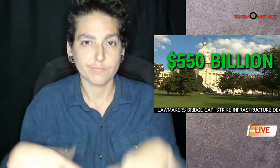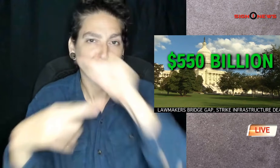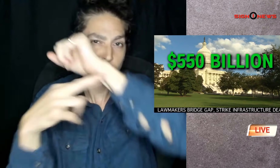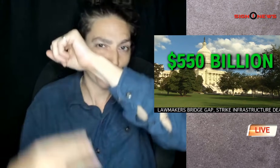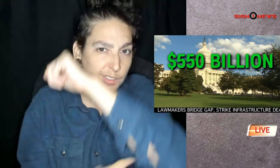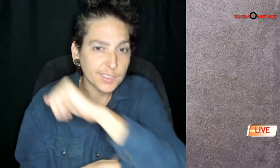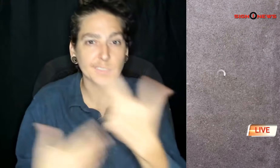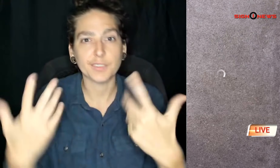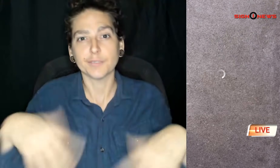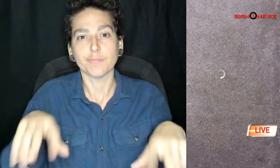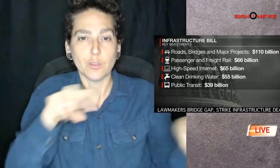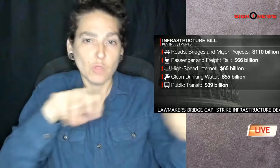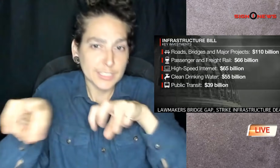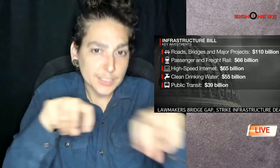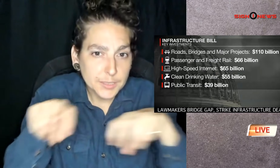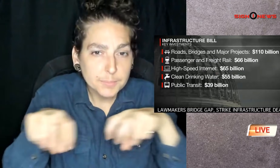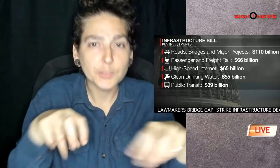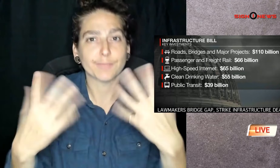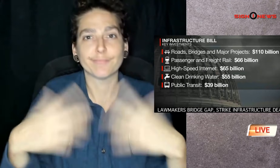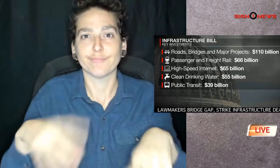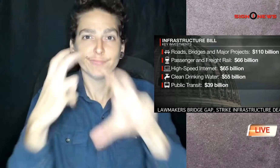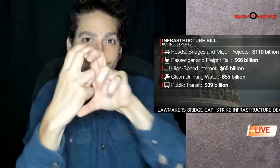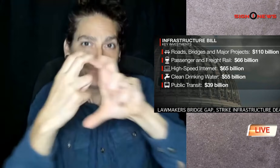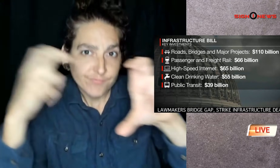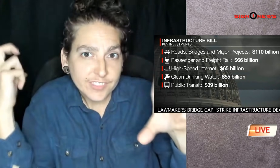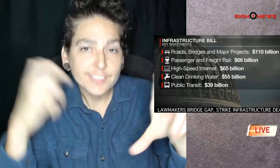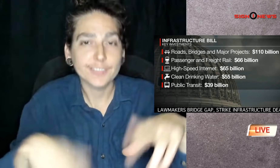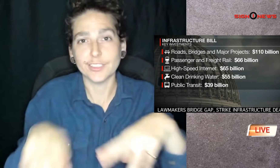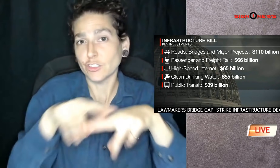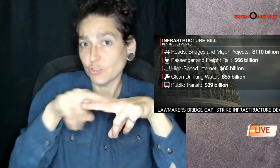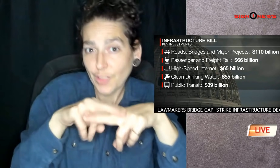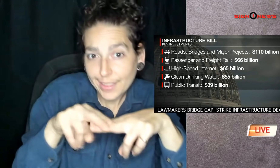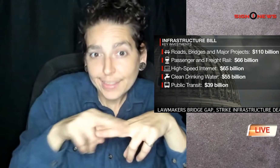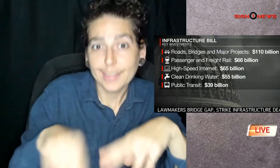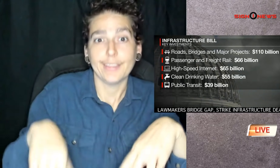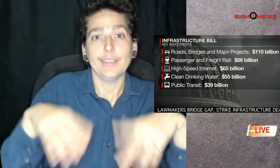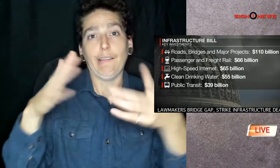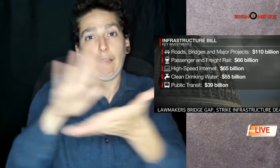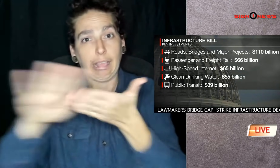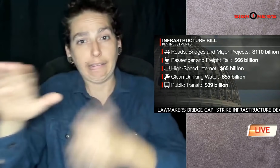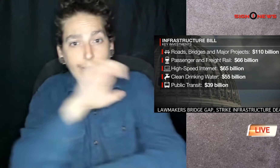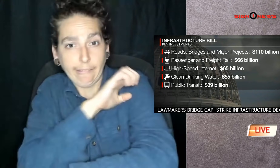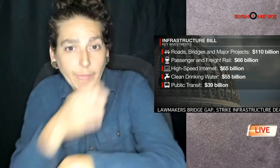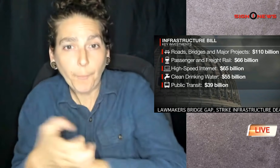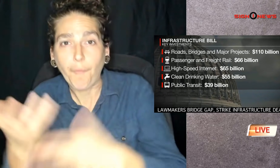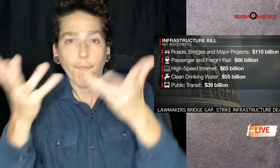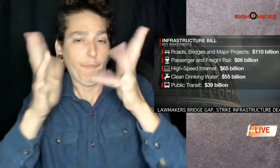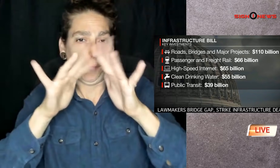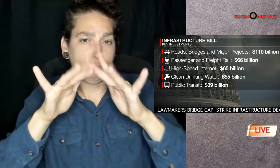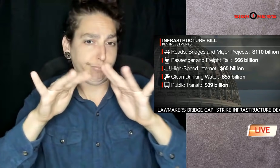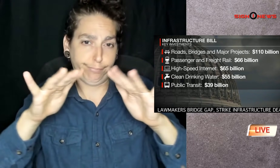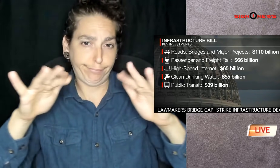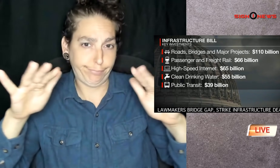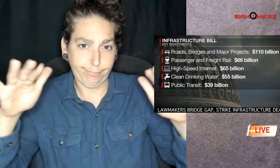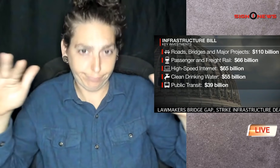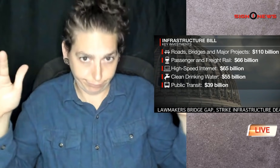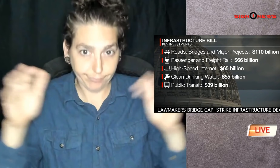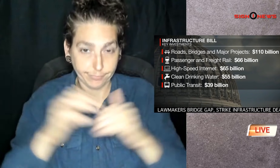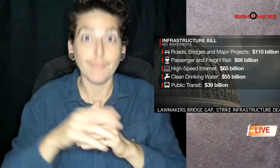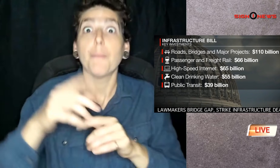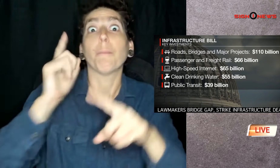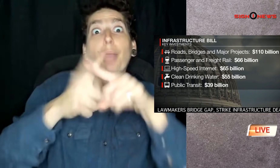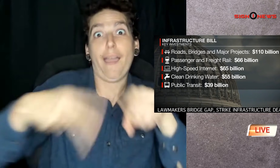amounts of cash for roads and bridges clean energy passenger and freight rail and high-speed